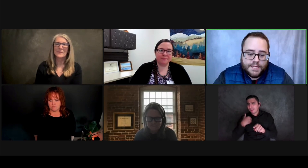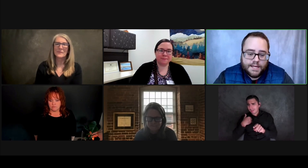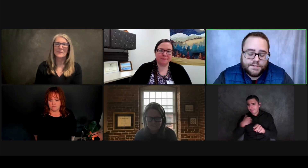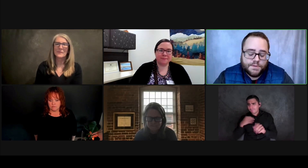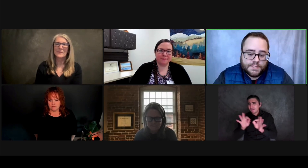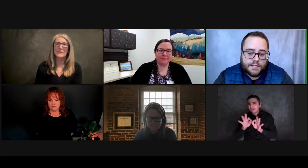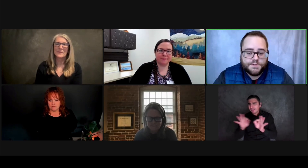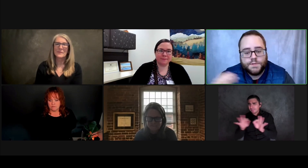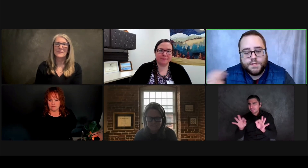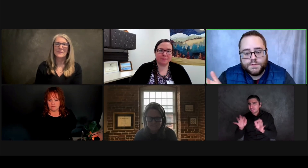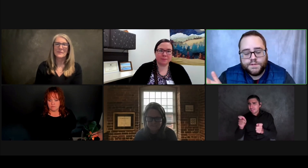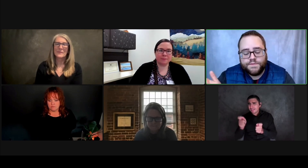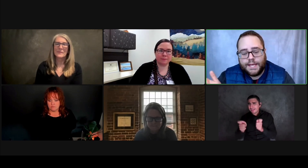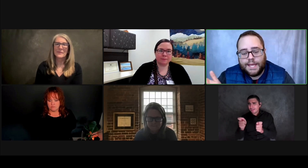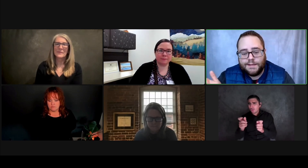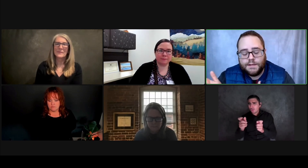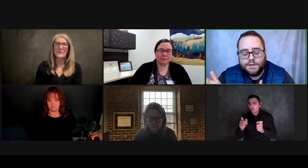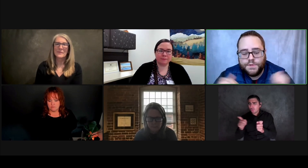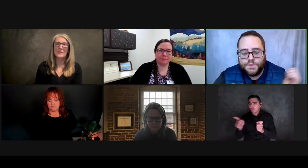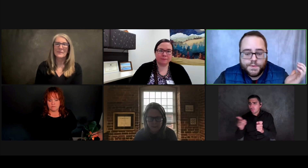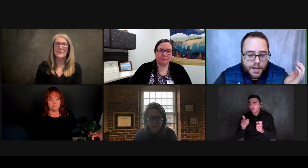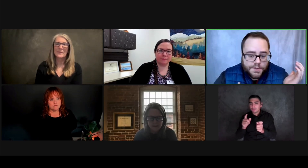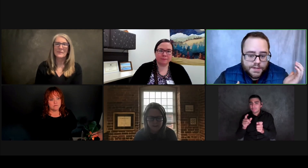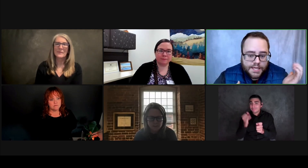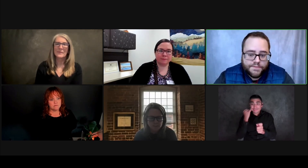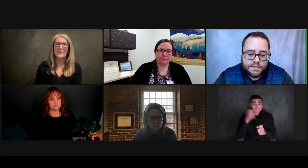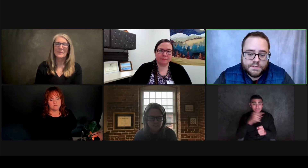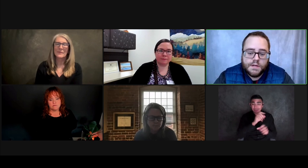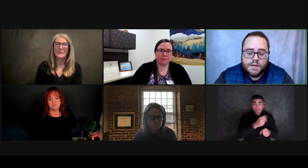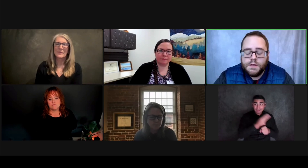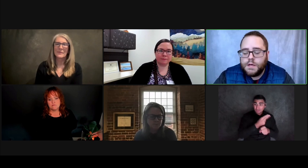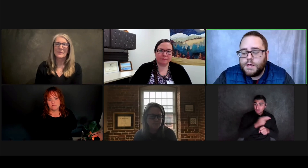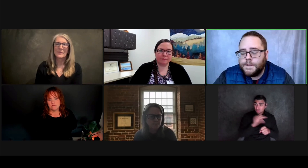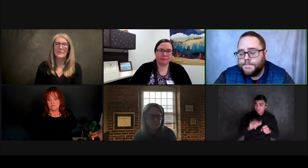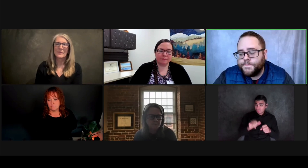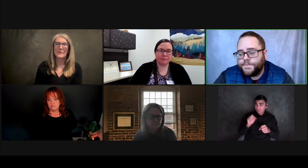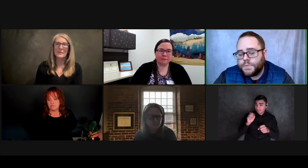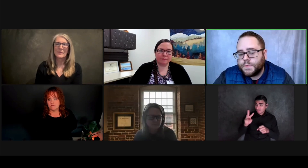that students can also use if they can't use Panopto in Canvas.